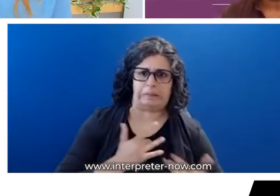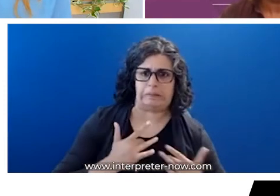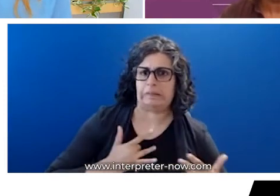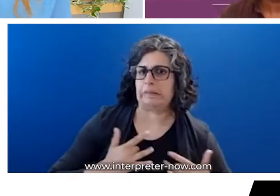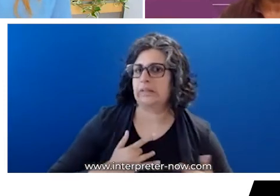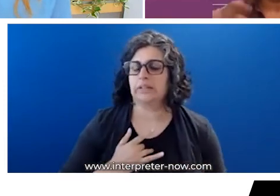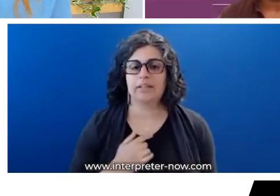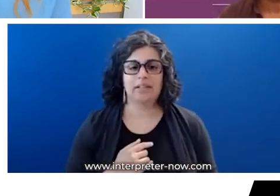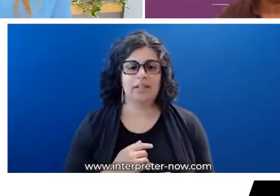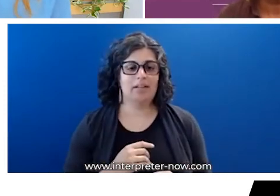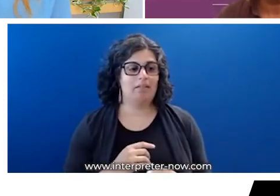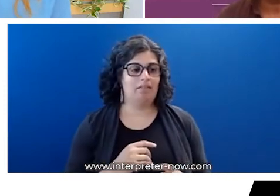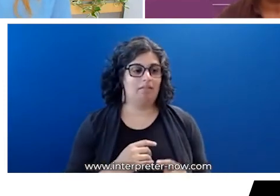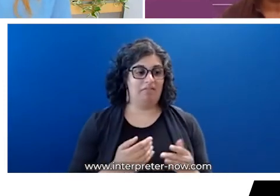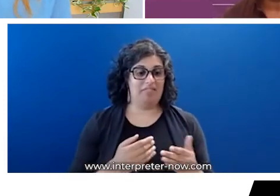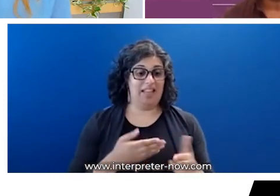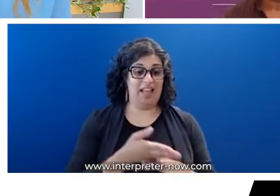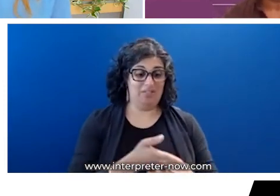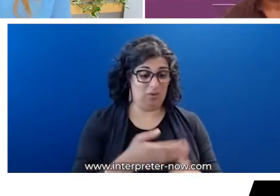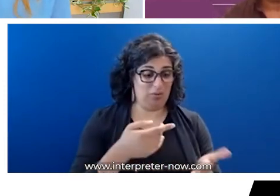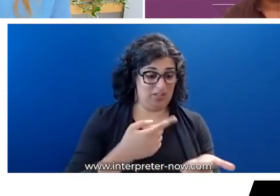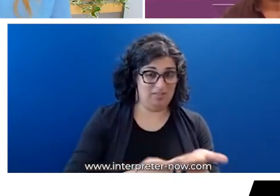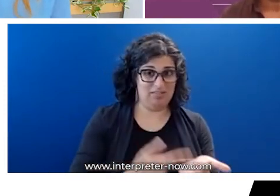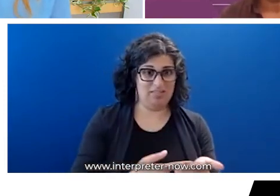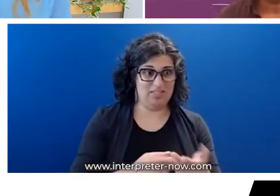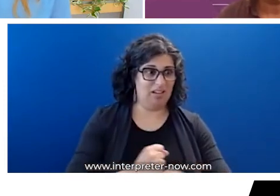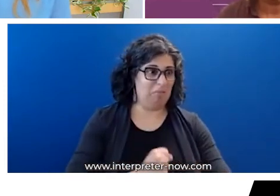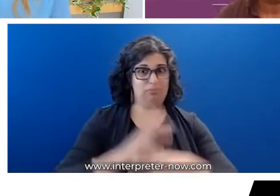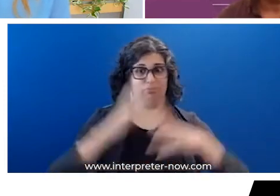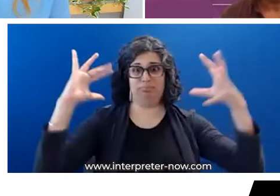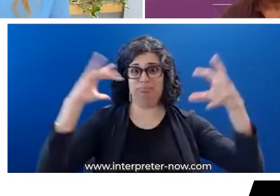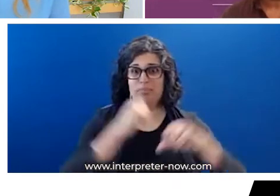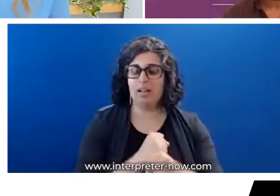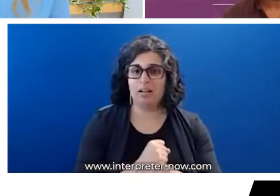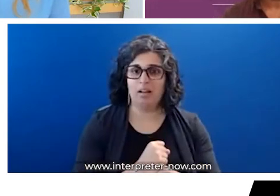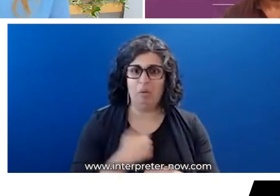uncovered and we are exposed, we're going to have to fix this all overnight. That's not the case. It's not the case. It's not possible.